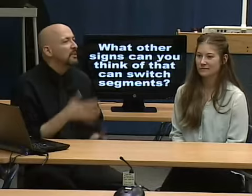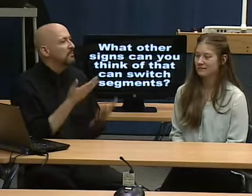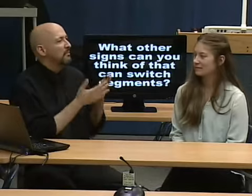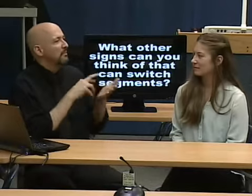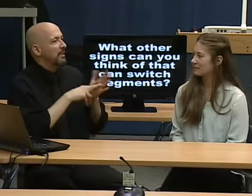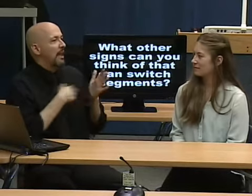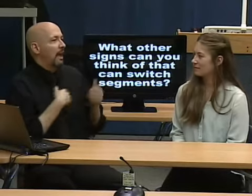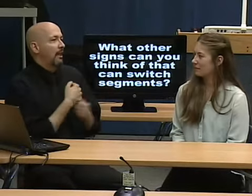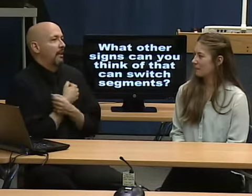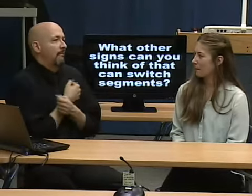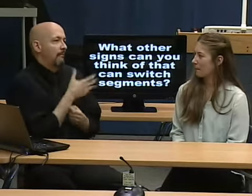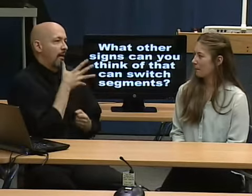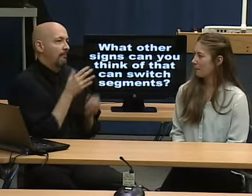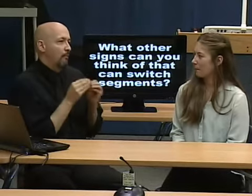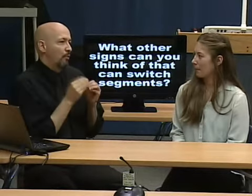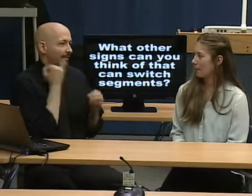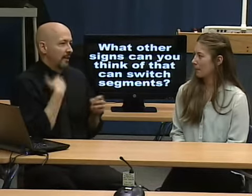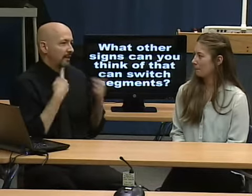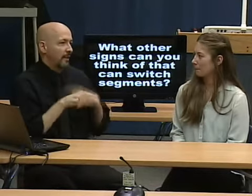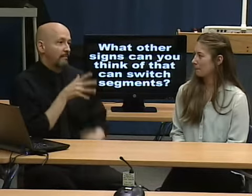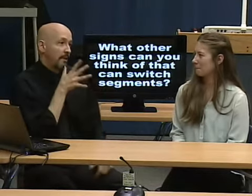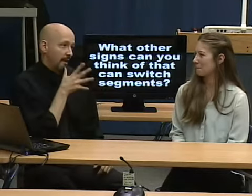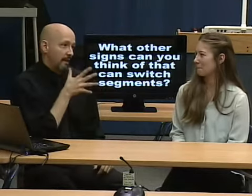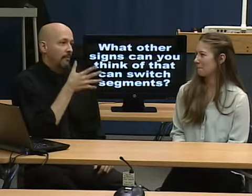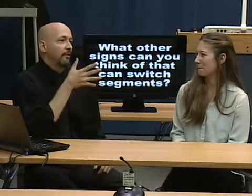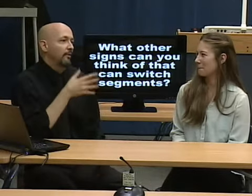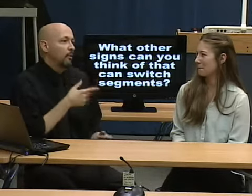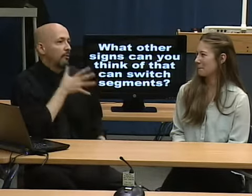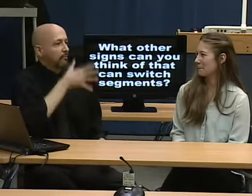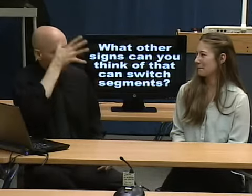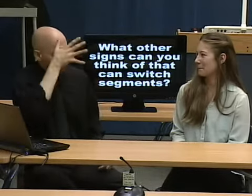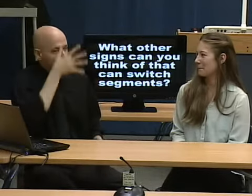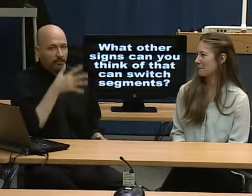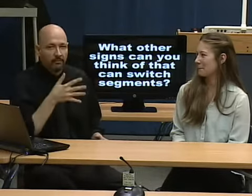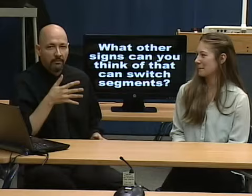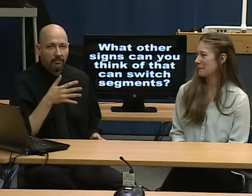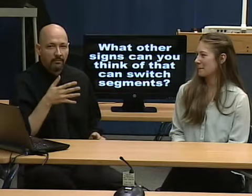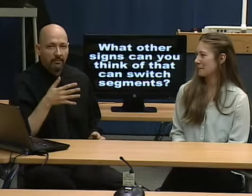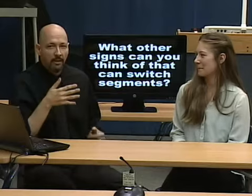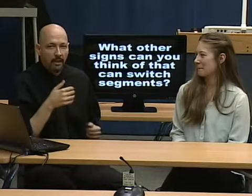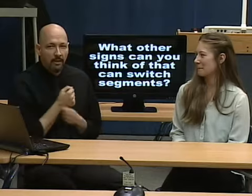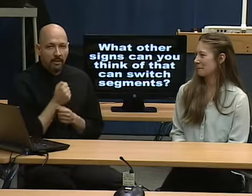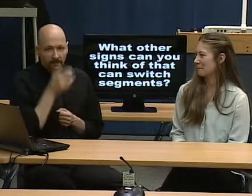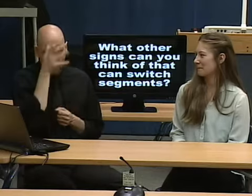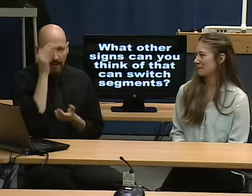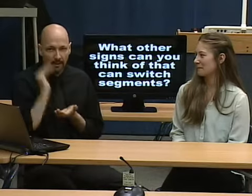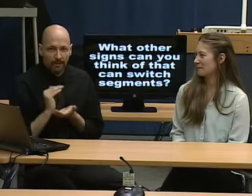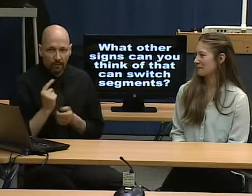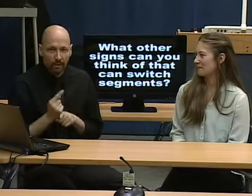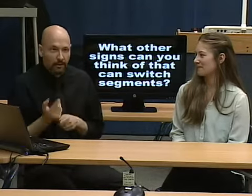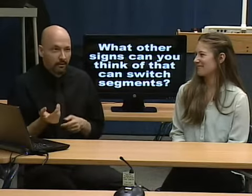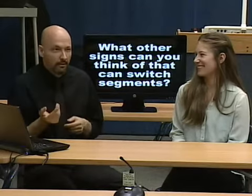Maybe it means that I love my mom more if I sign "parent" (mother/father). That means I love my dad a little less, right?